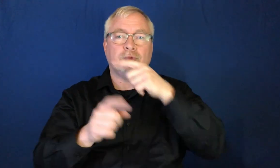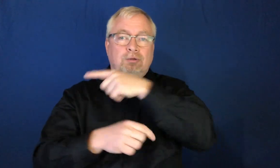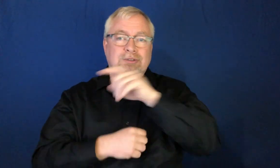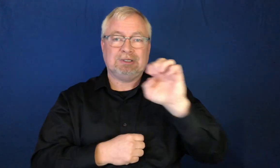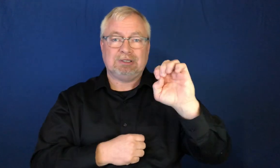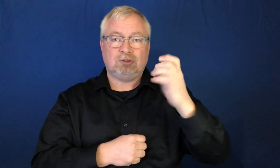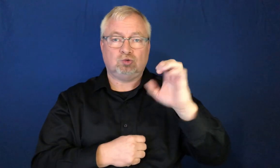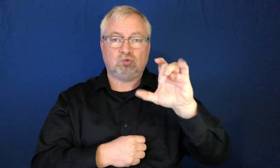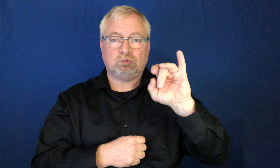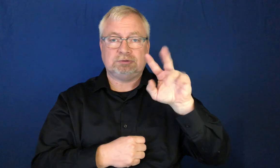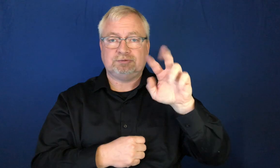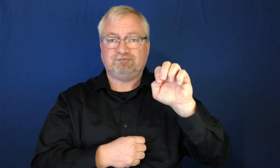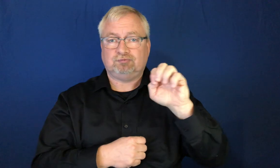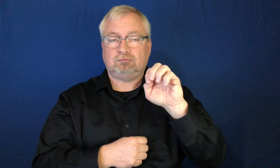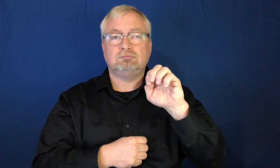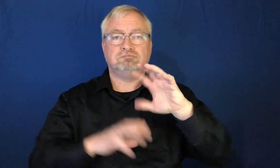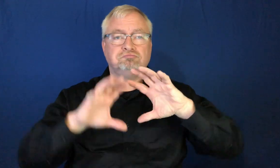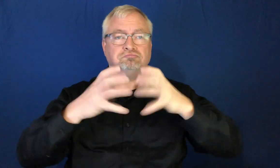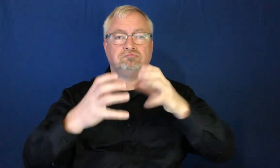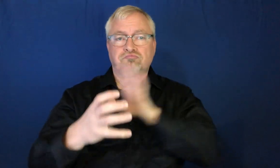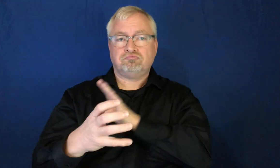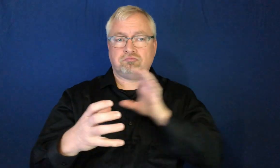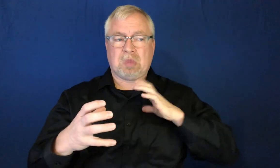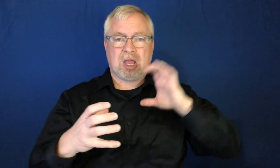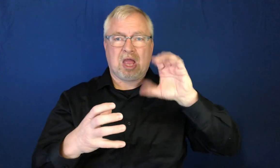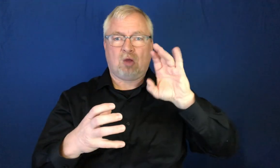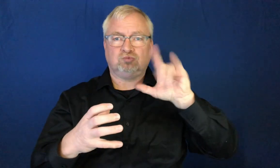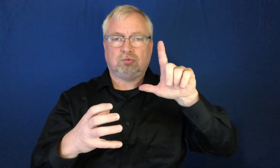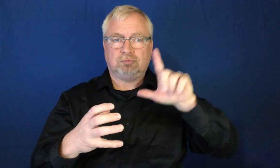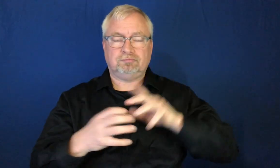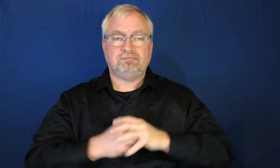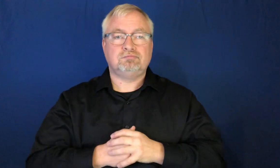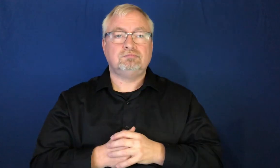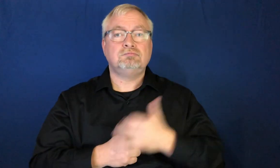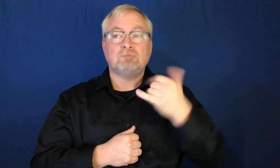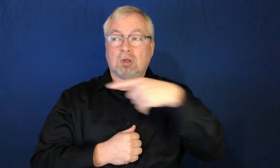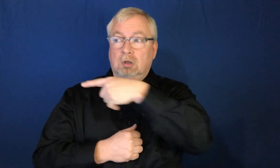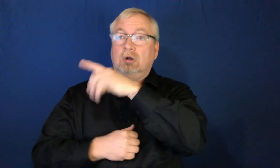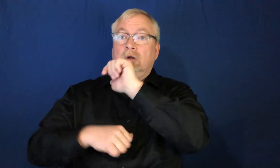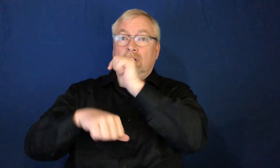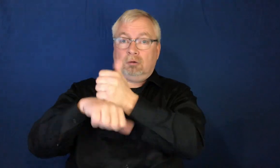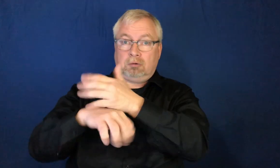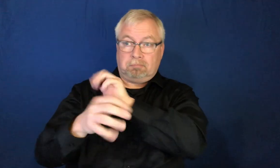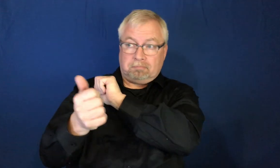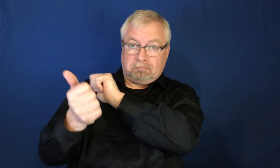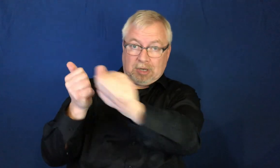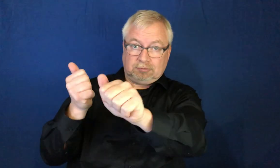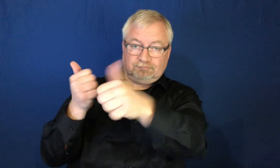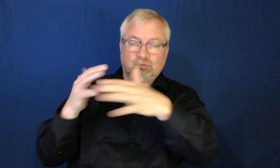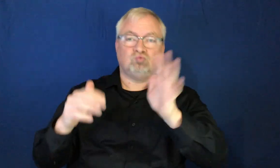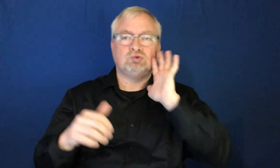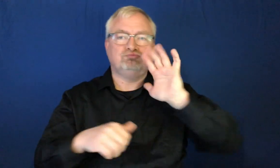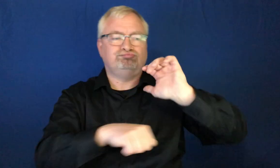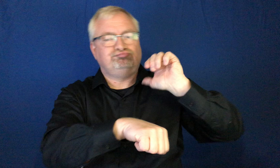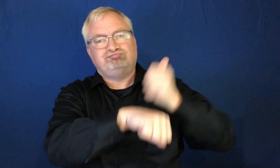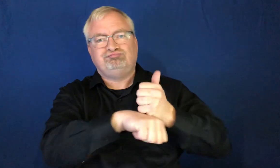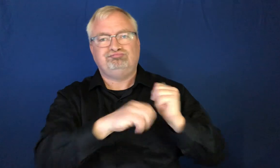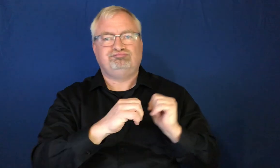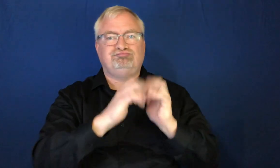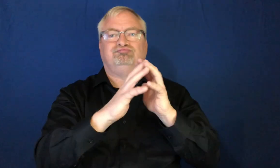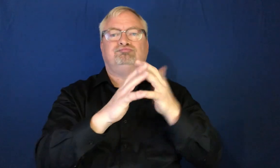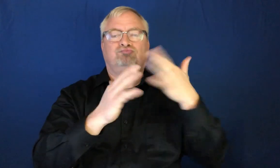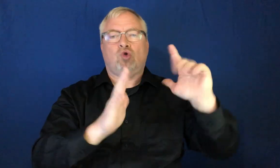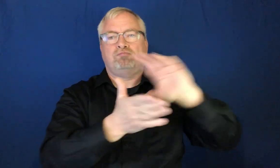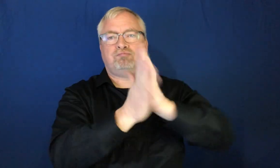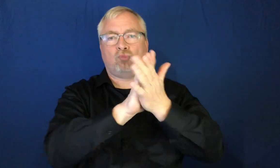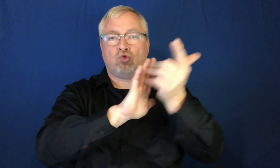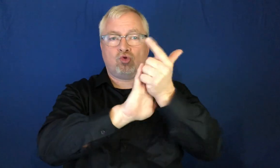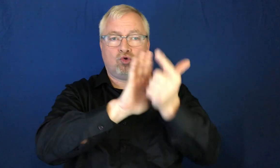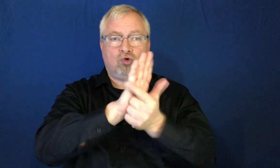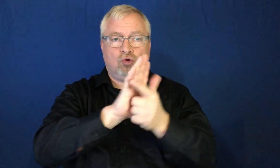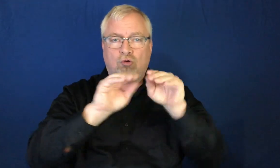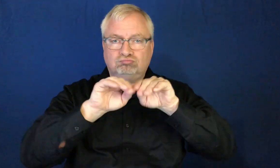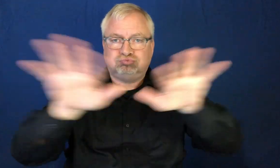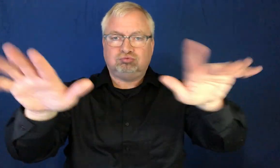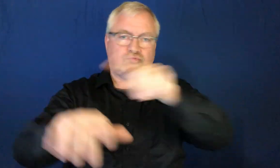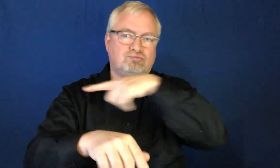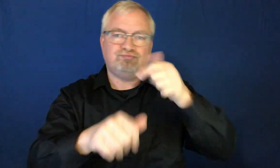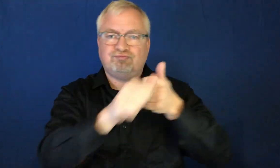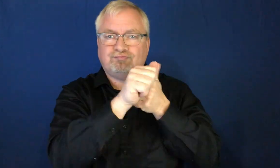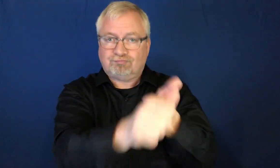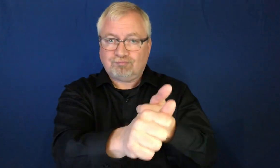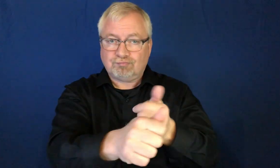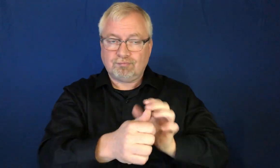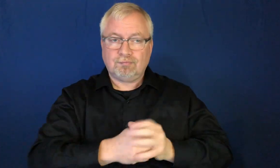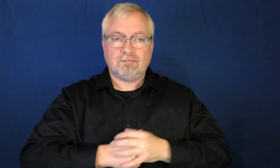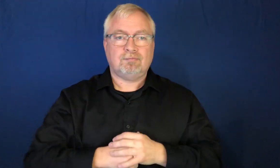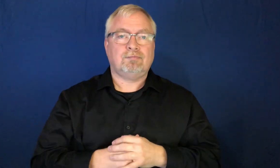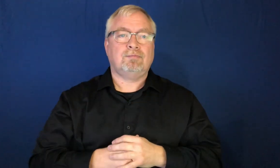the Executive Council and will have the full force and effect of law upon approval.